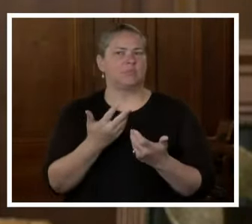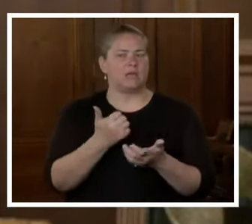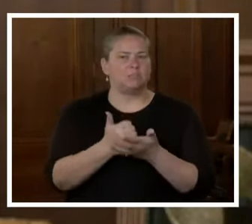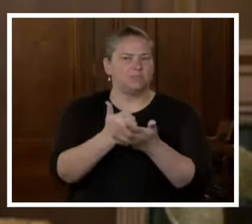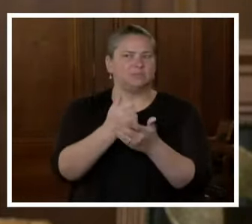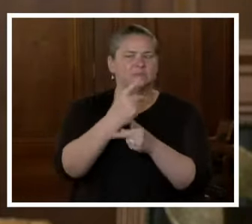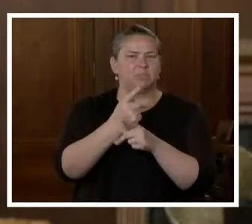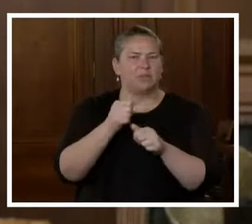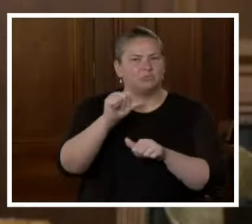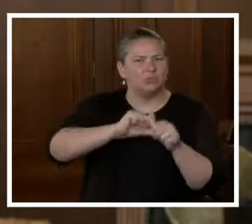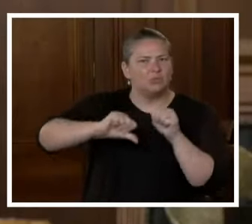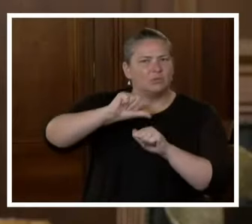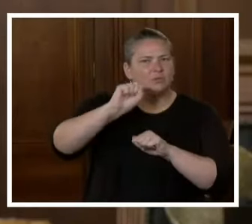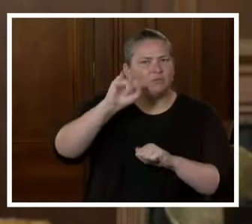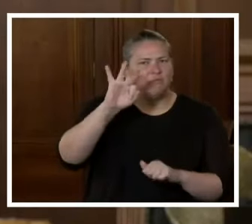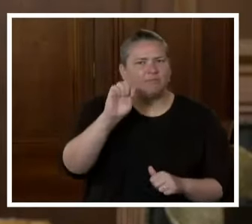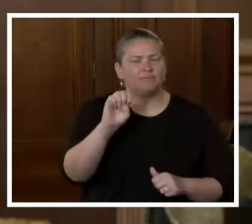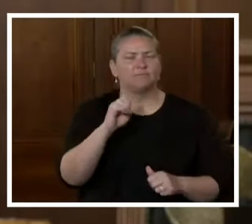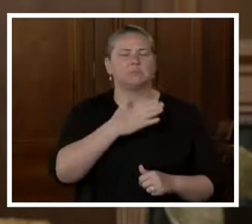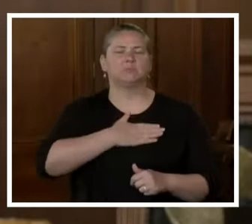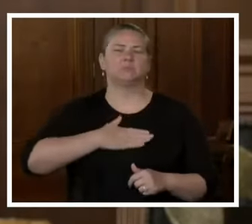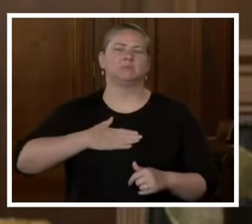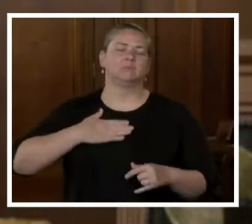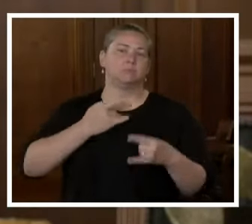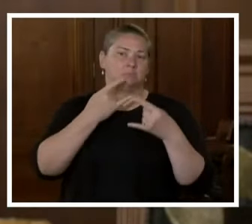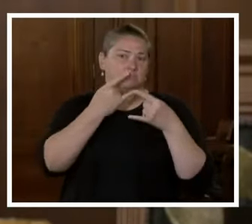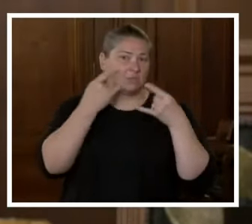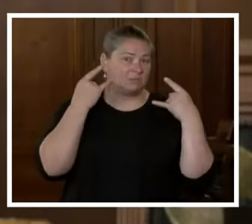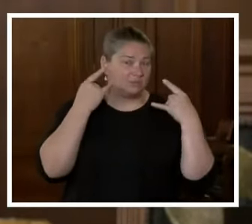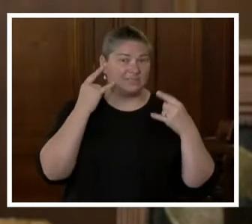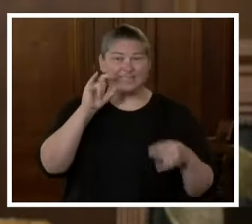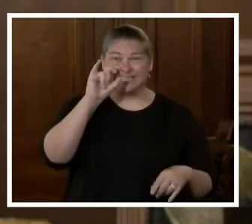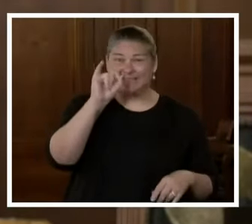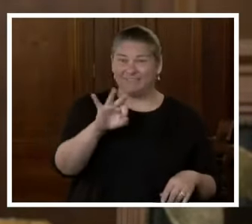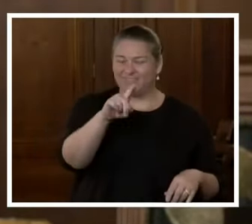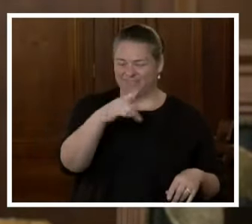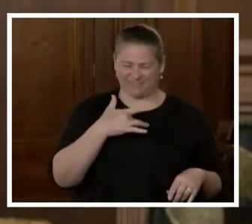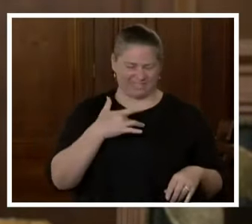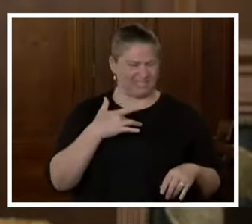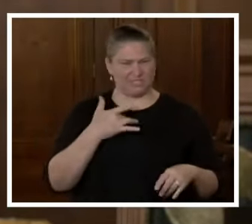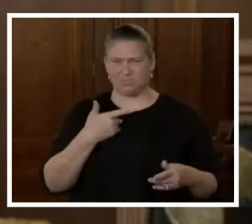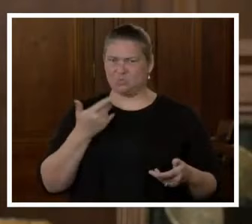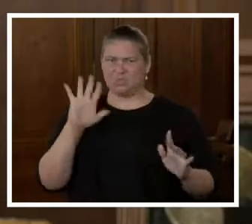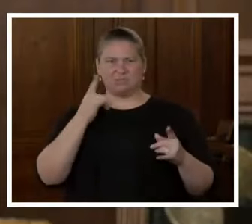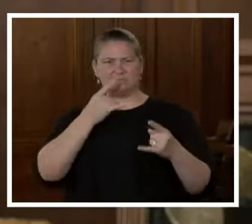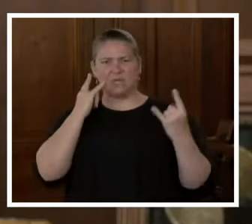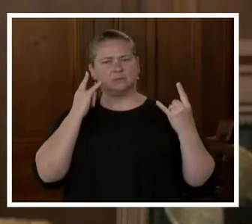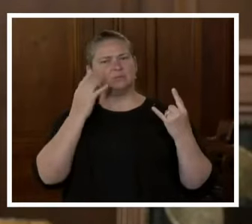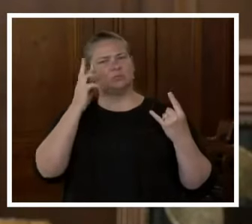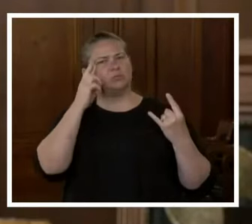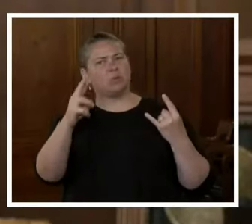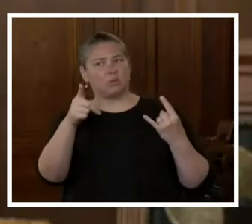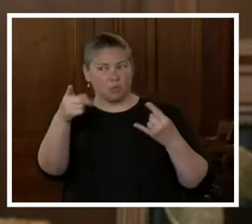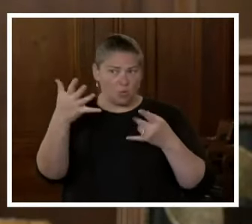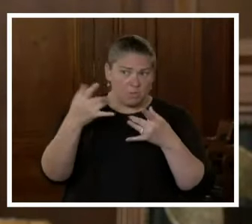CASES OF COVID-19. OBVIOUSLY, THAT NUMBER IS UP,